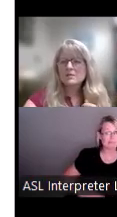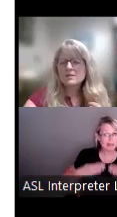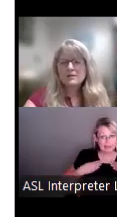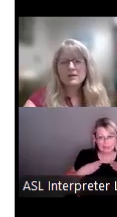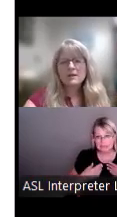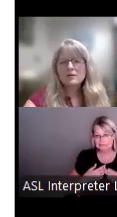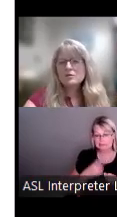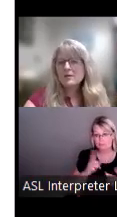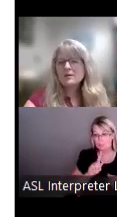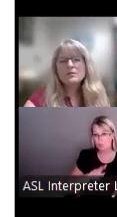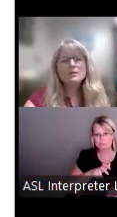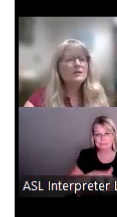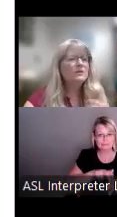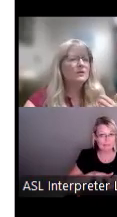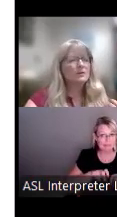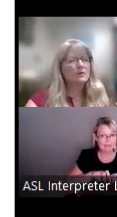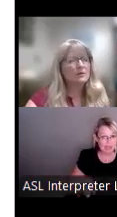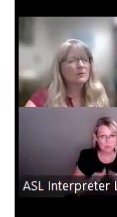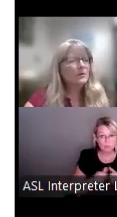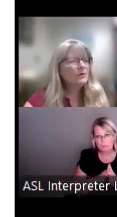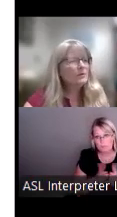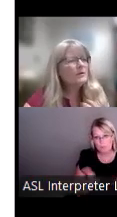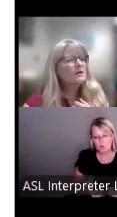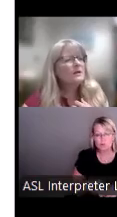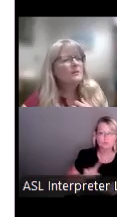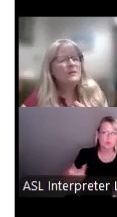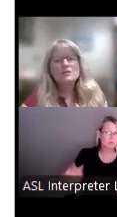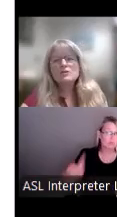go sit on the couch with a book or go to their room, but they